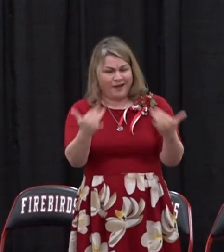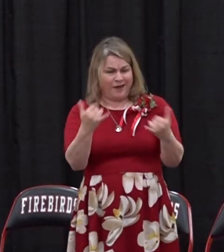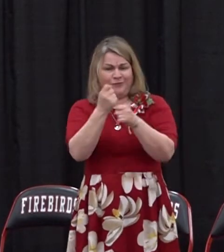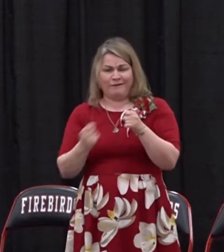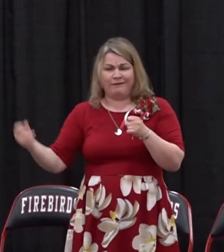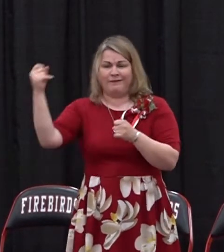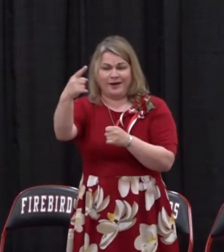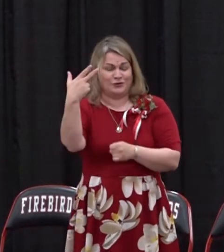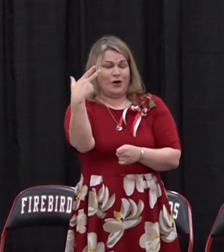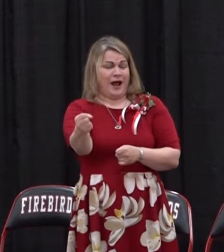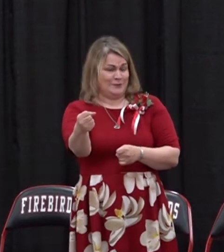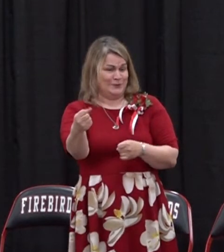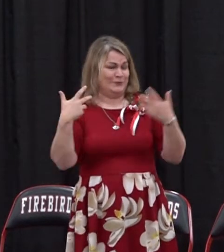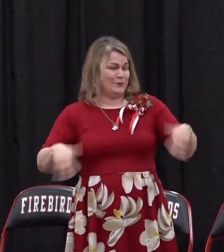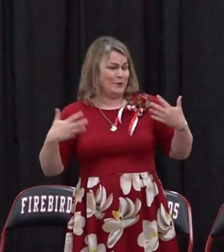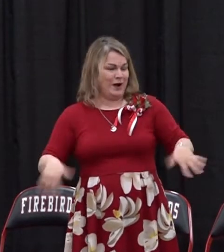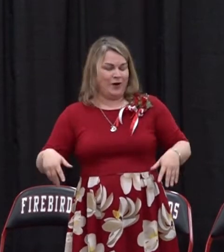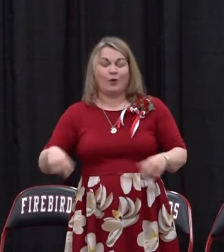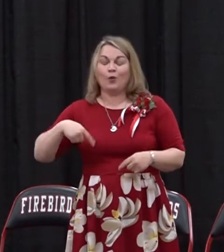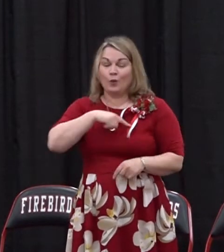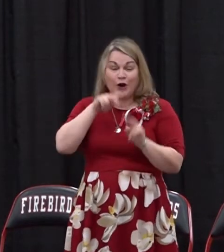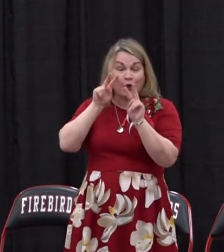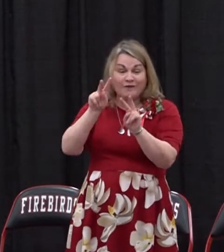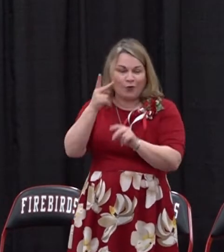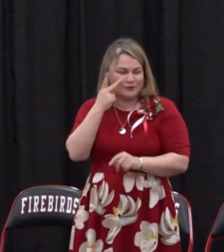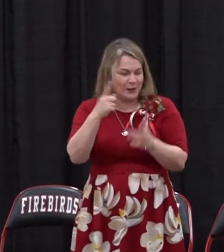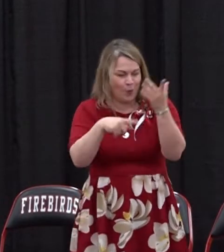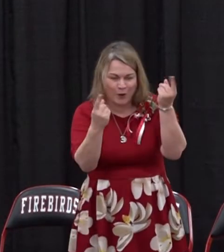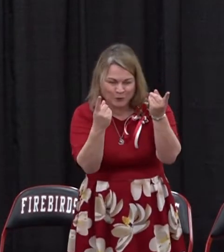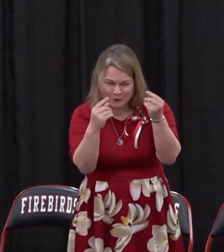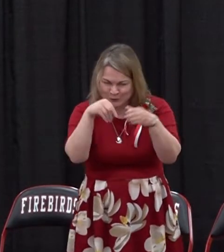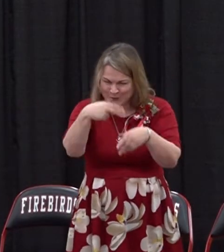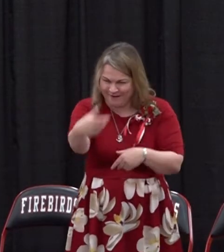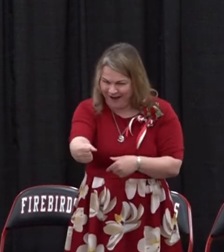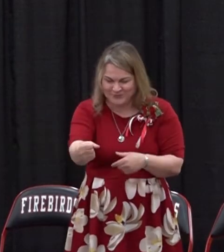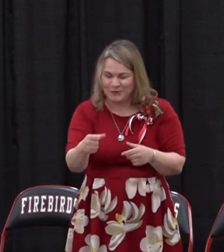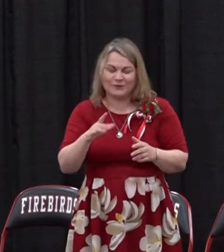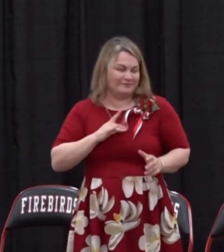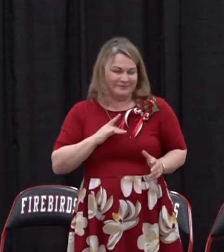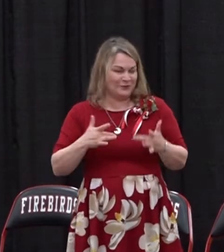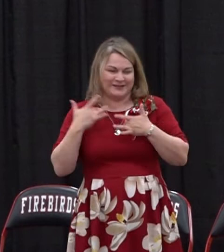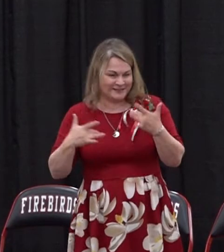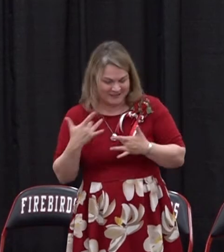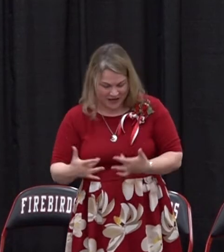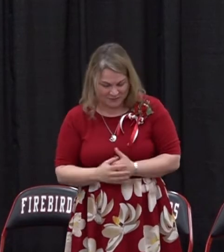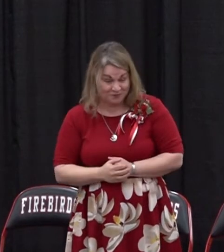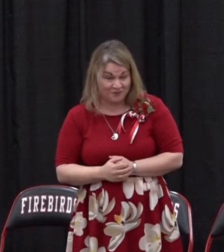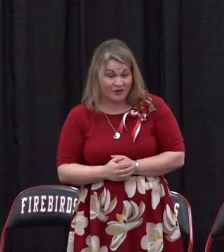But you guys have made it through eighth grade and will be in high school! I can't wait to see what you're going to do in high school.